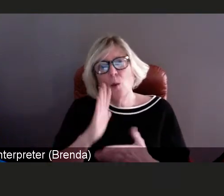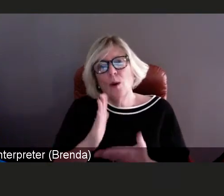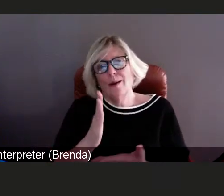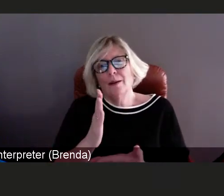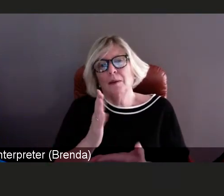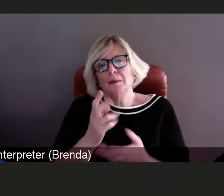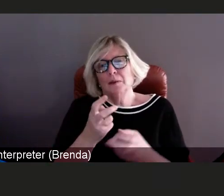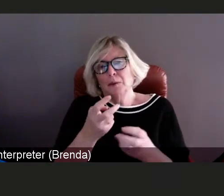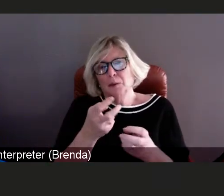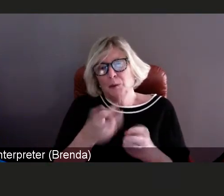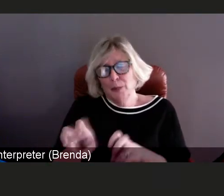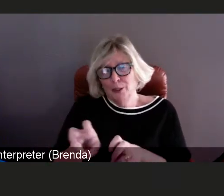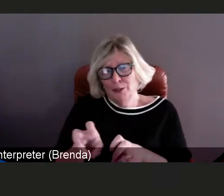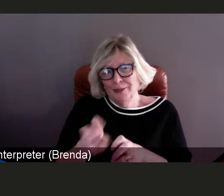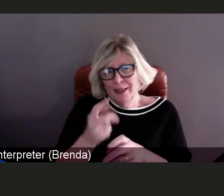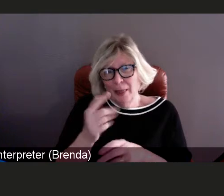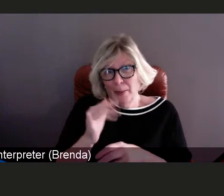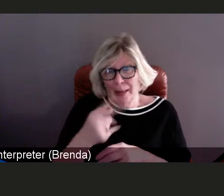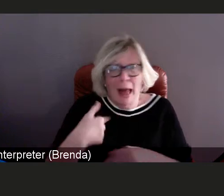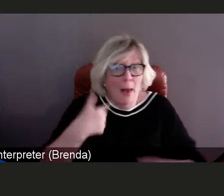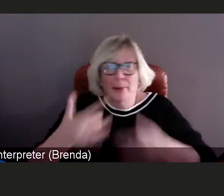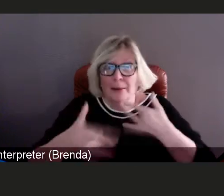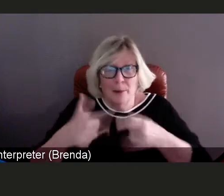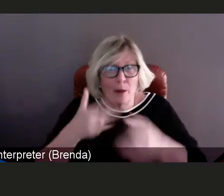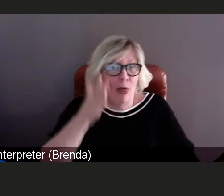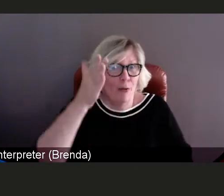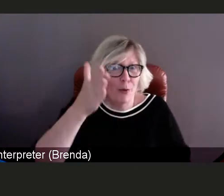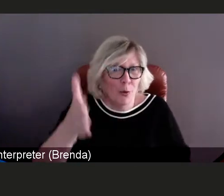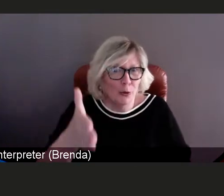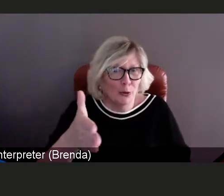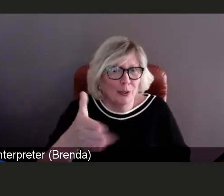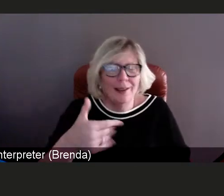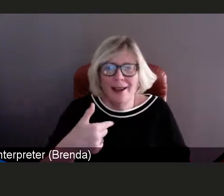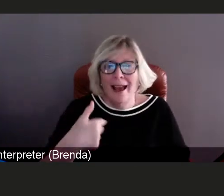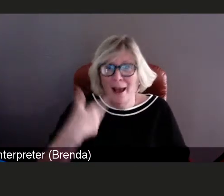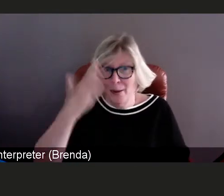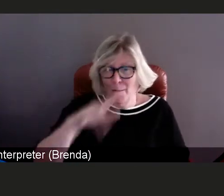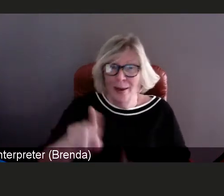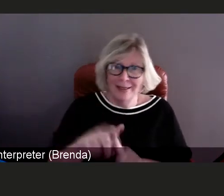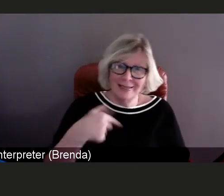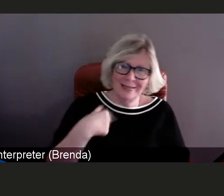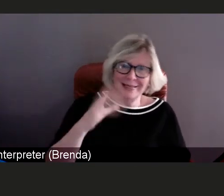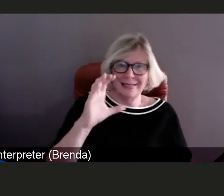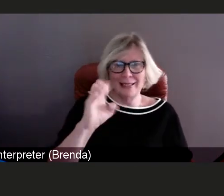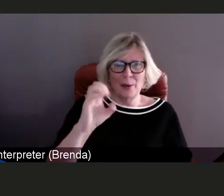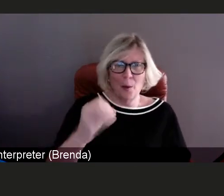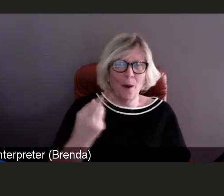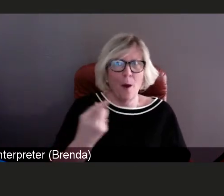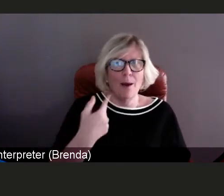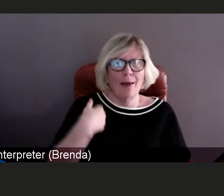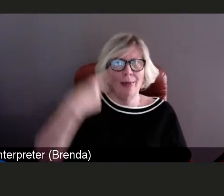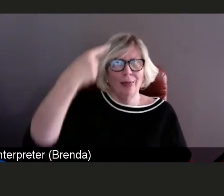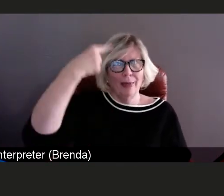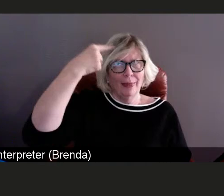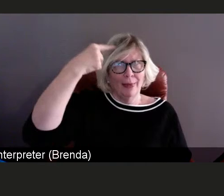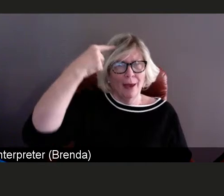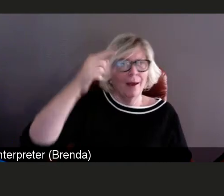because I know I'm excited about the future. I know that as a CEO I'm always thinking about the future but we know how important it is